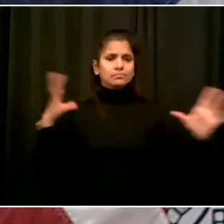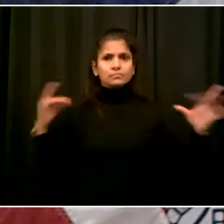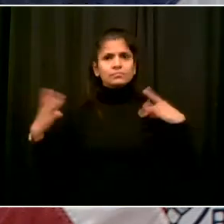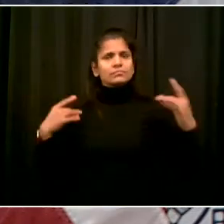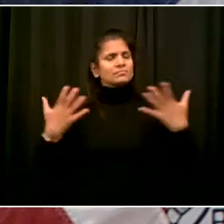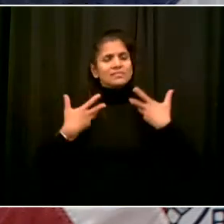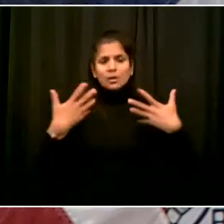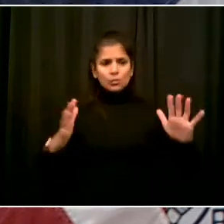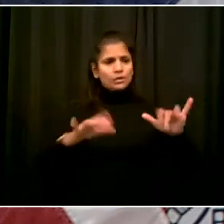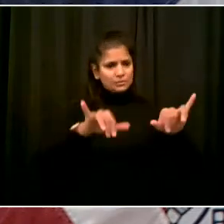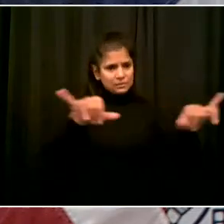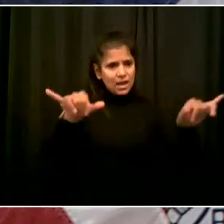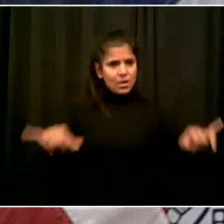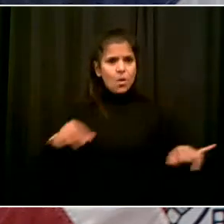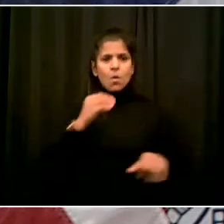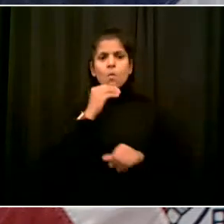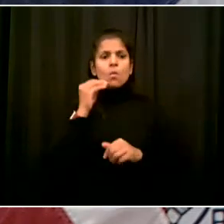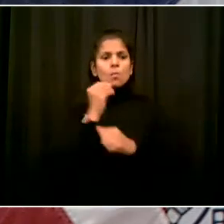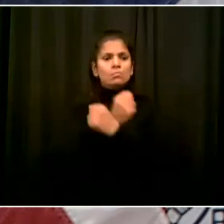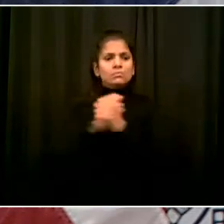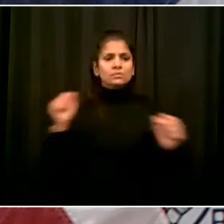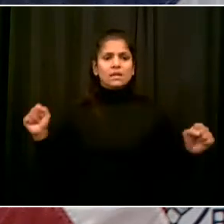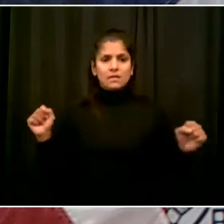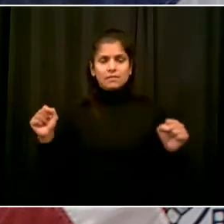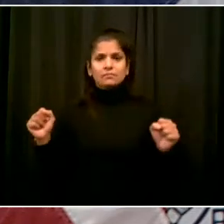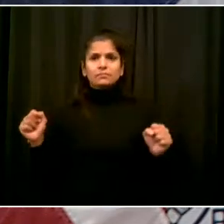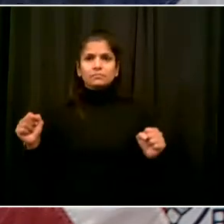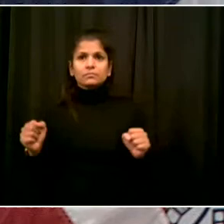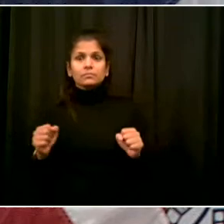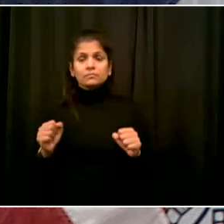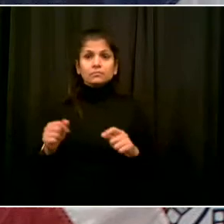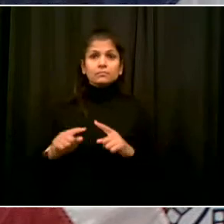REALLY, REALLY CRUCIAL REASON,